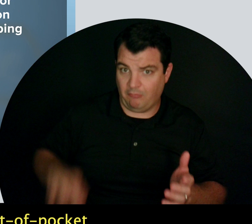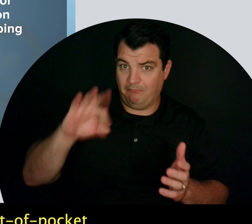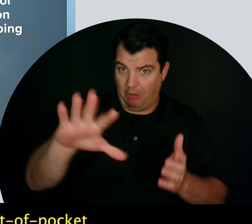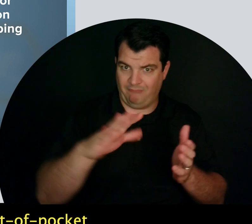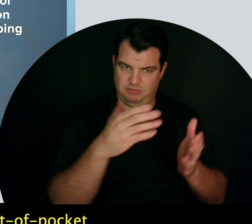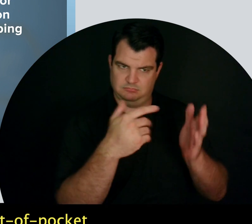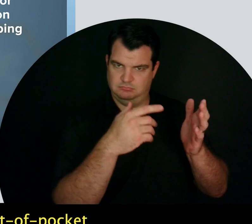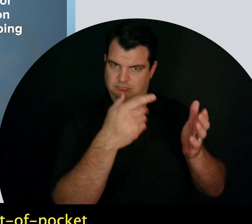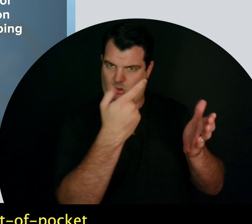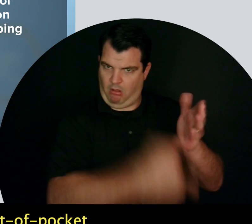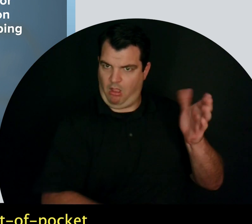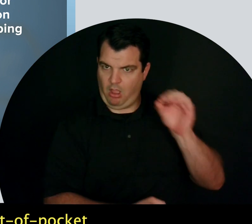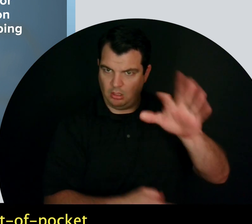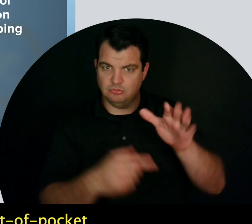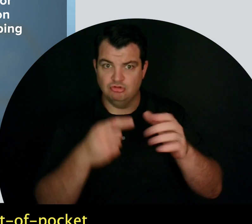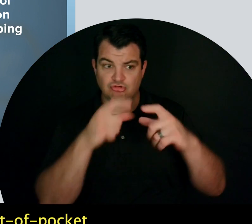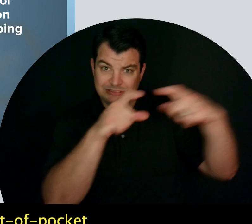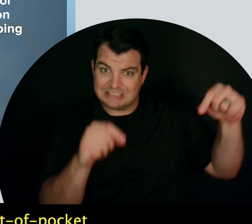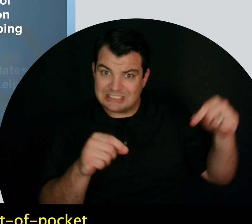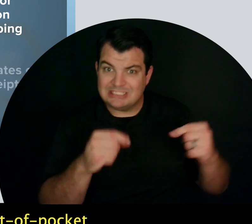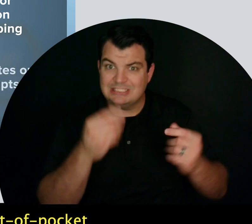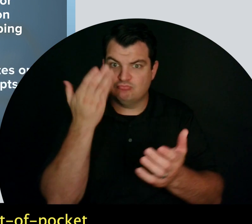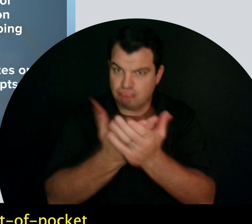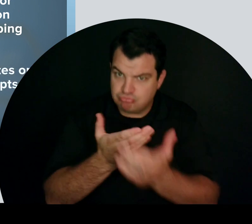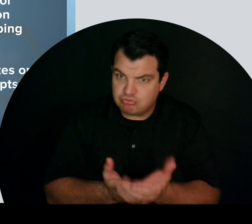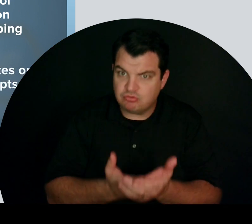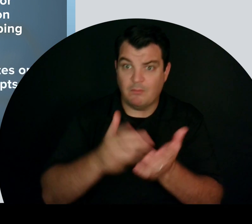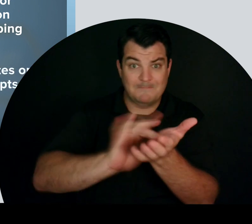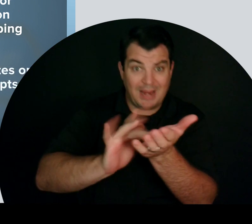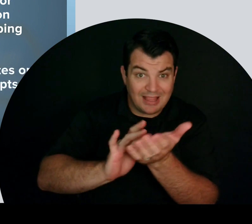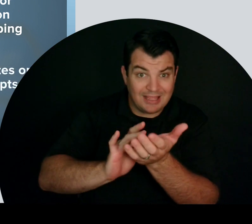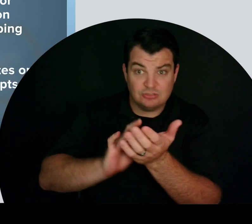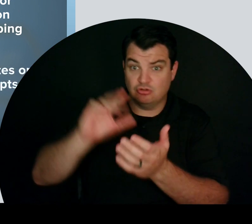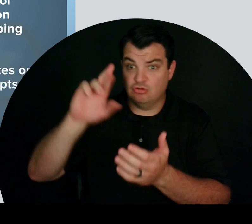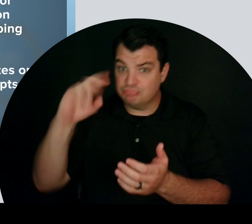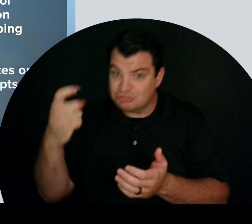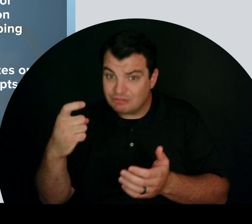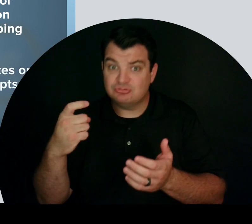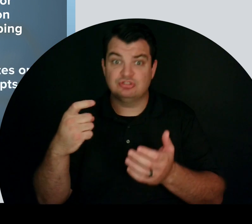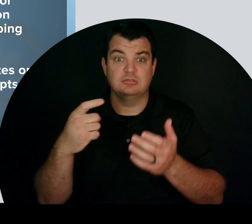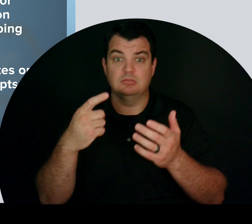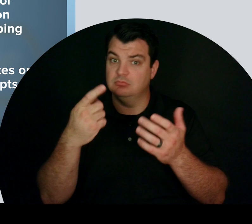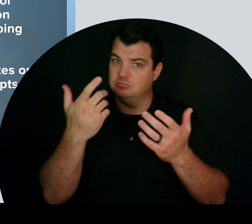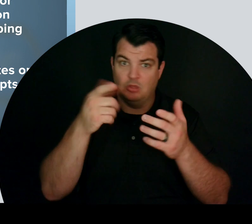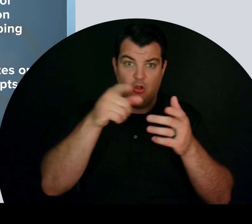If the victim has paid out-of-pocket for medical services, then OVS needs proof of payment.